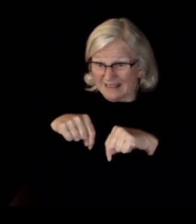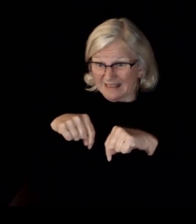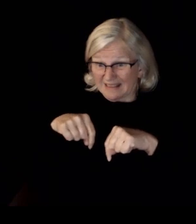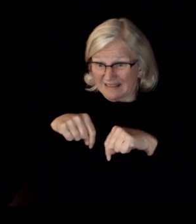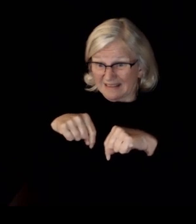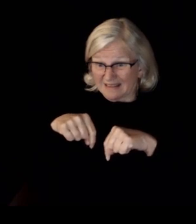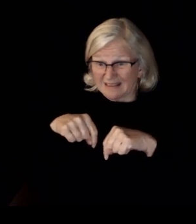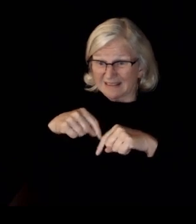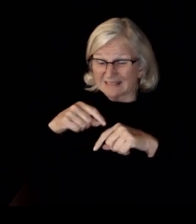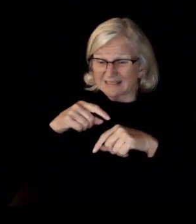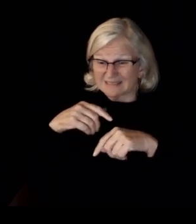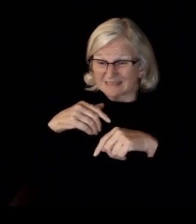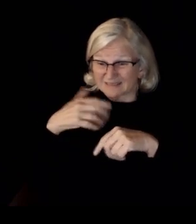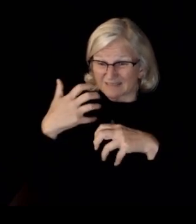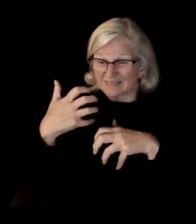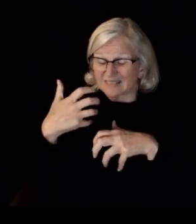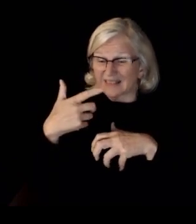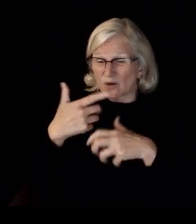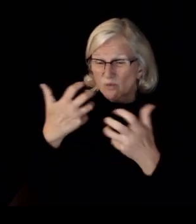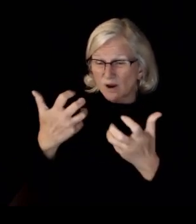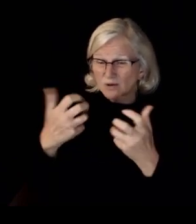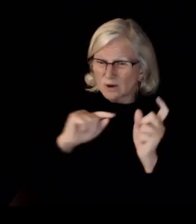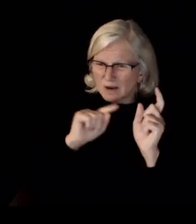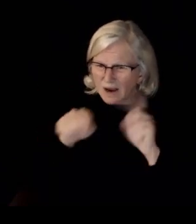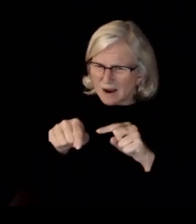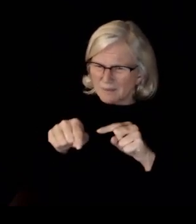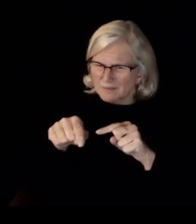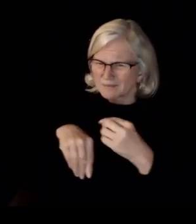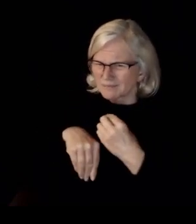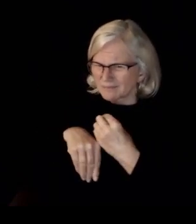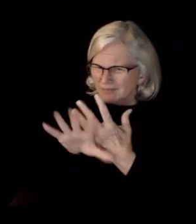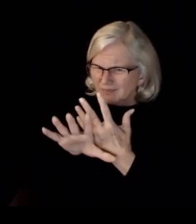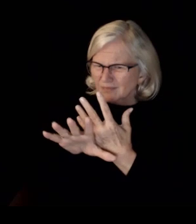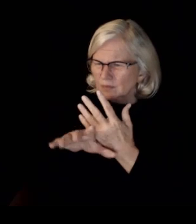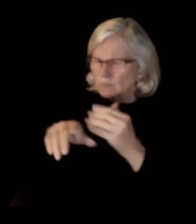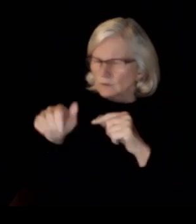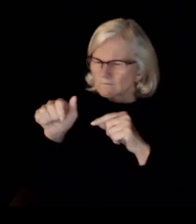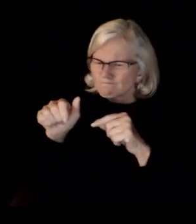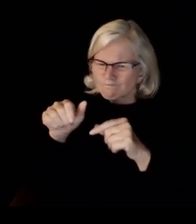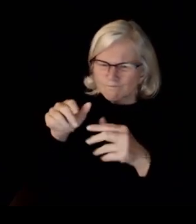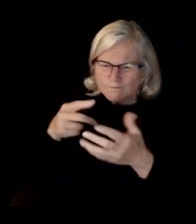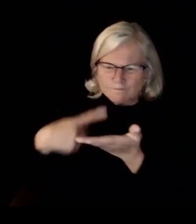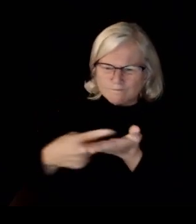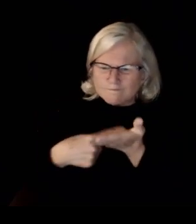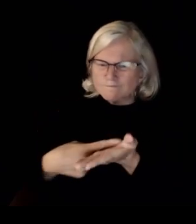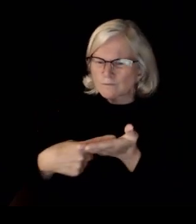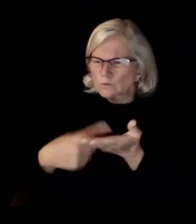what we're doing and give us any advice. We just had our final session this morning so